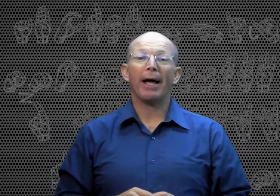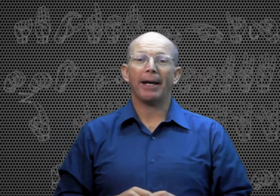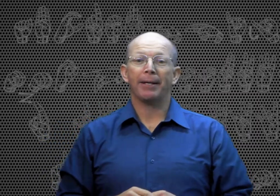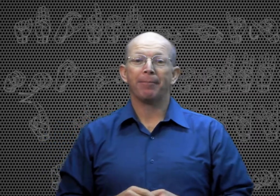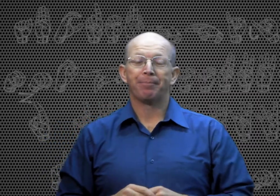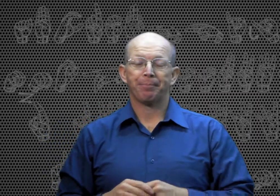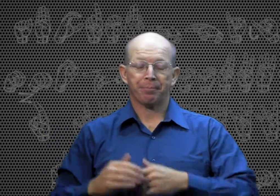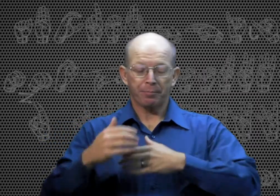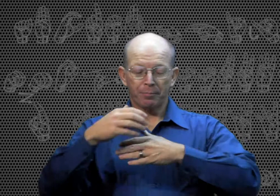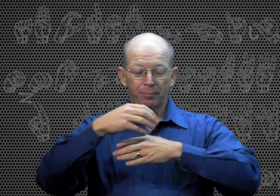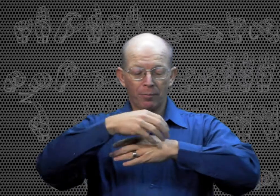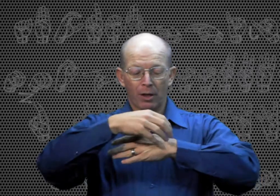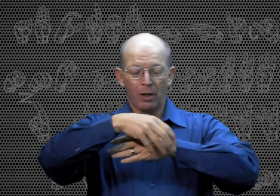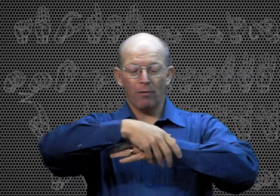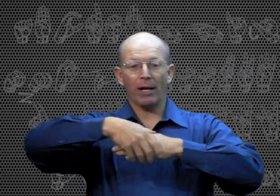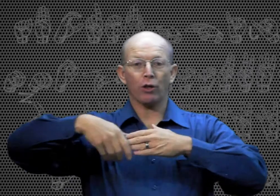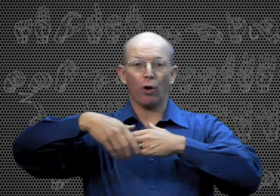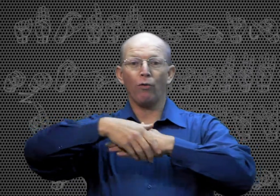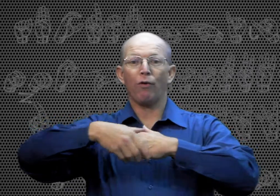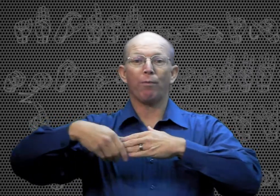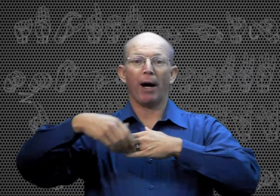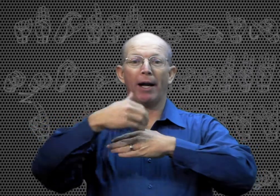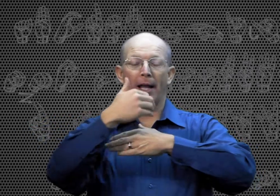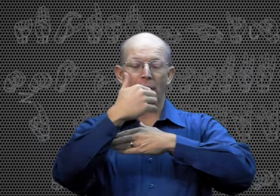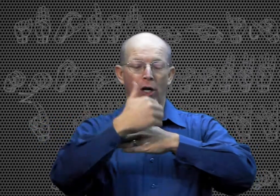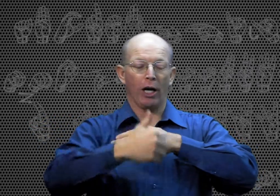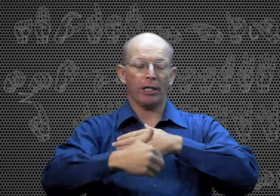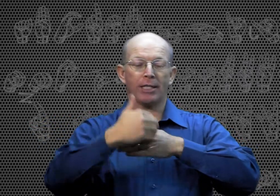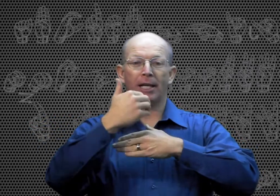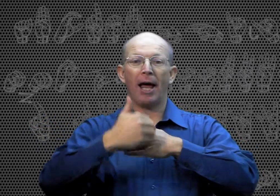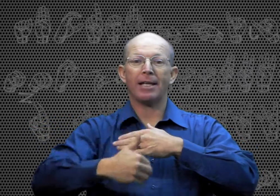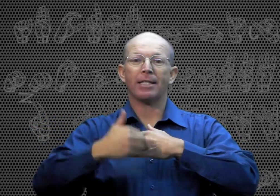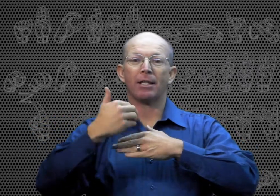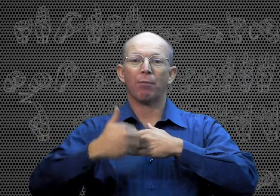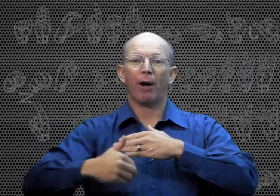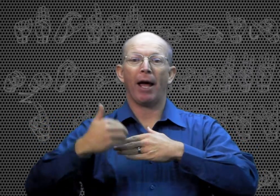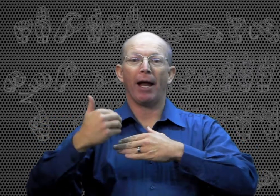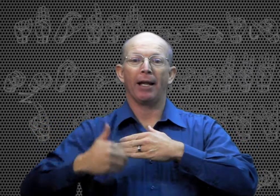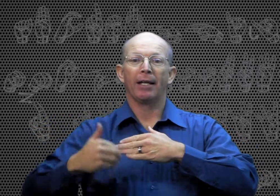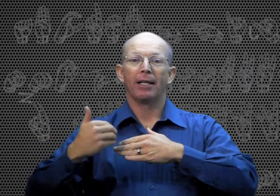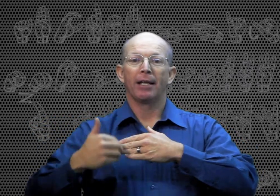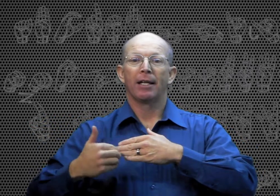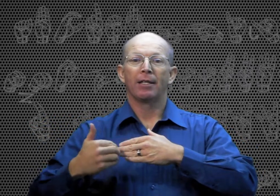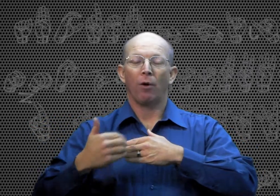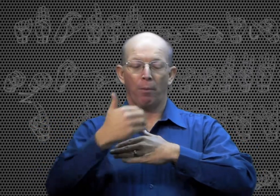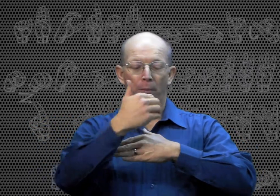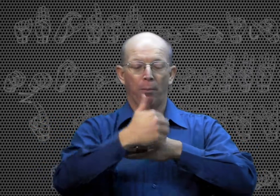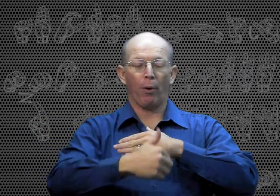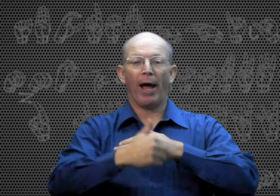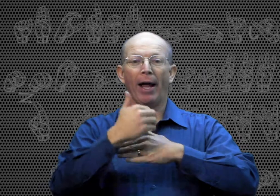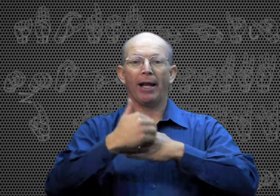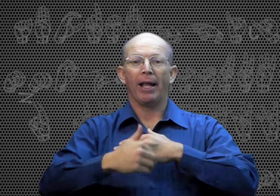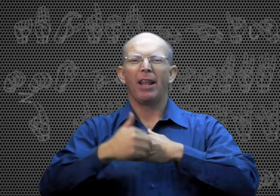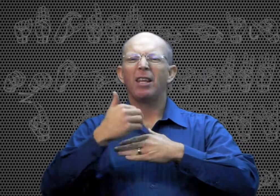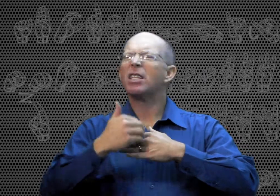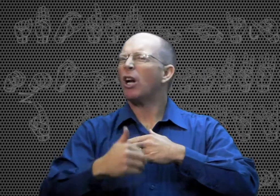BREAD – You’ve got your loaf of BREAD and you are going to slice the BREAD. BREAD.